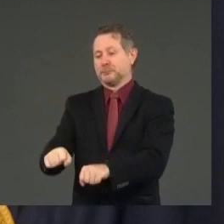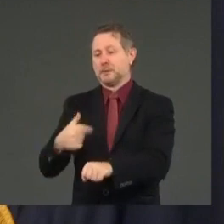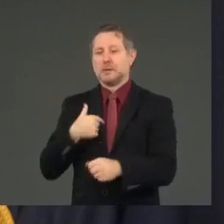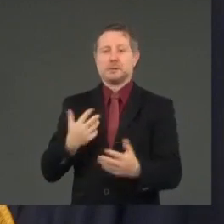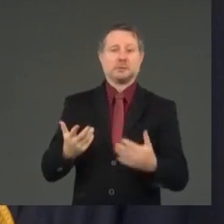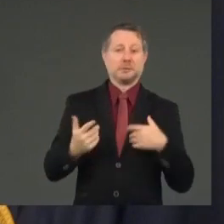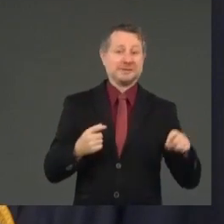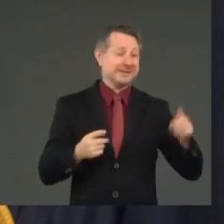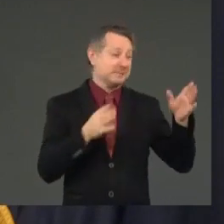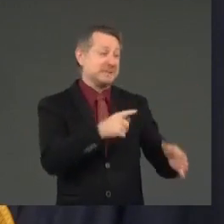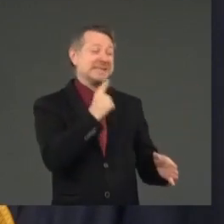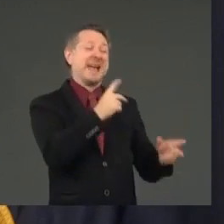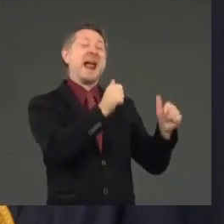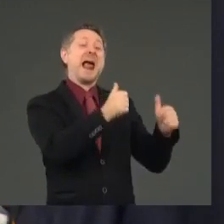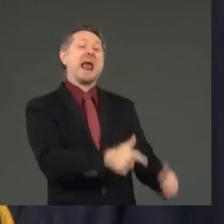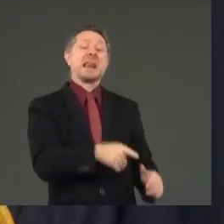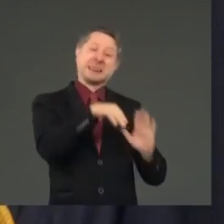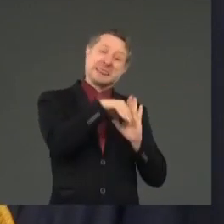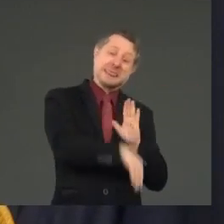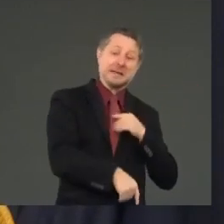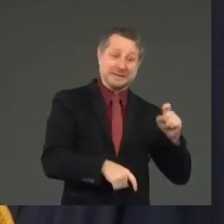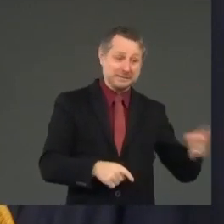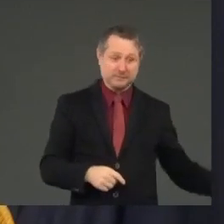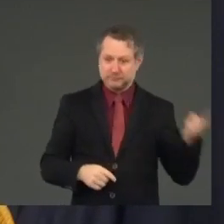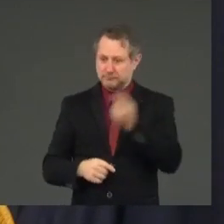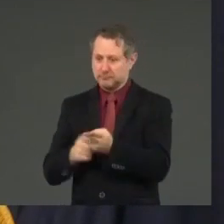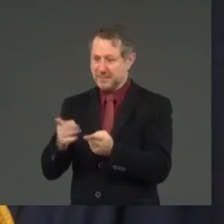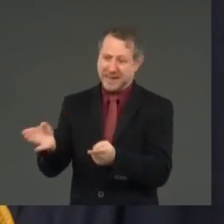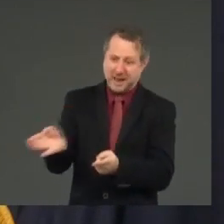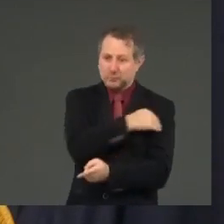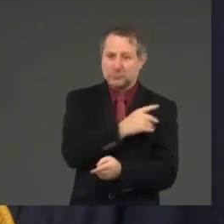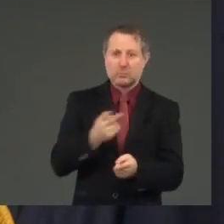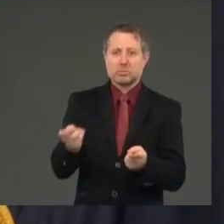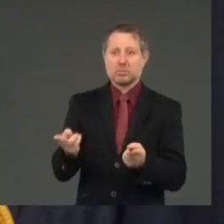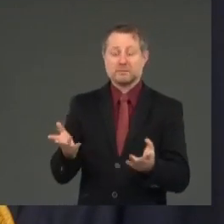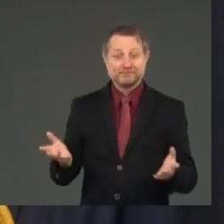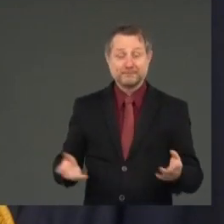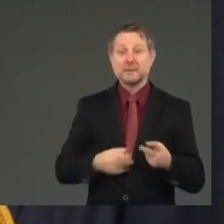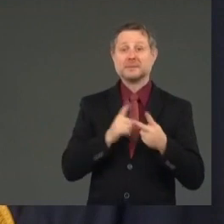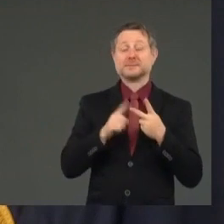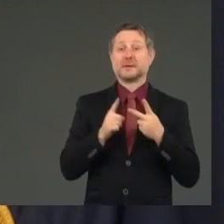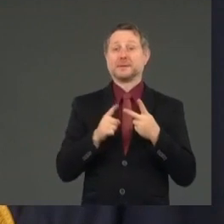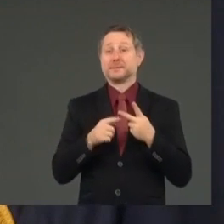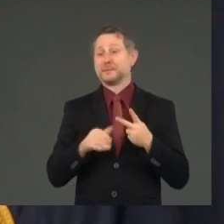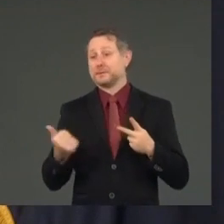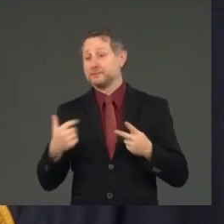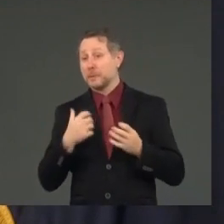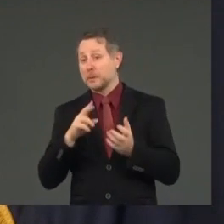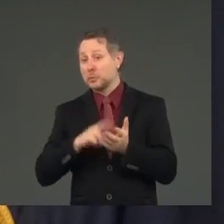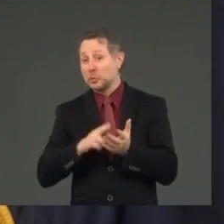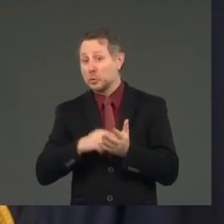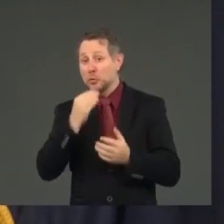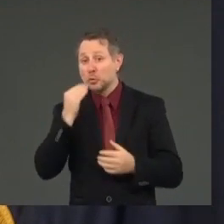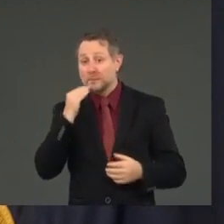YOU NEED THAT HOSPITAL BED FOR